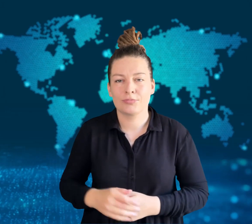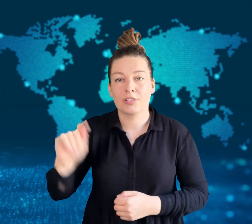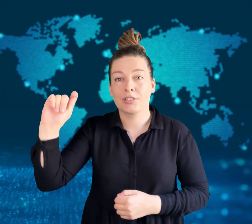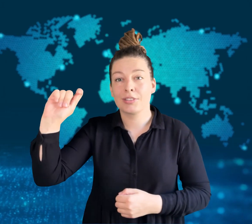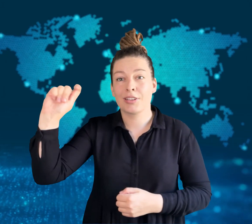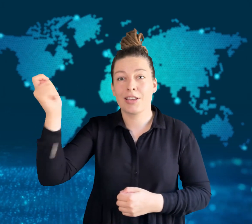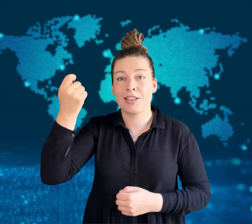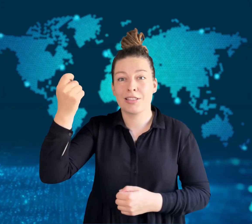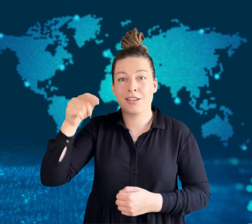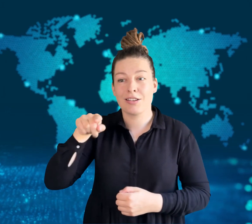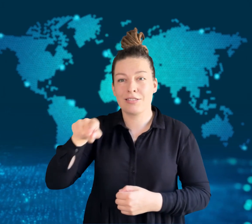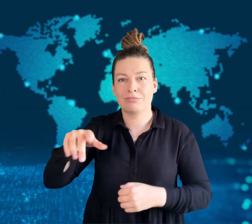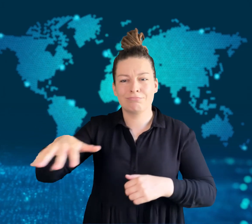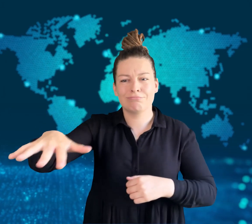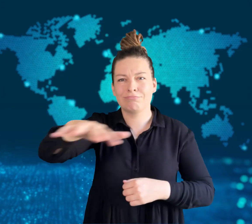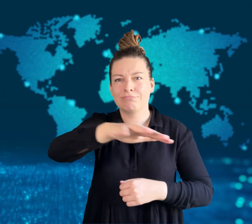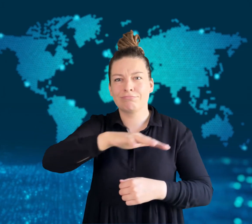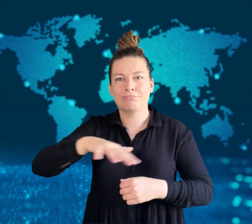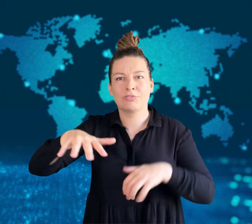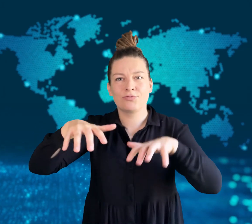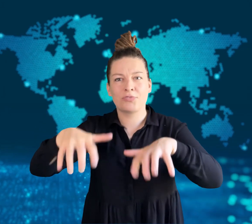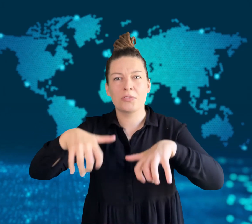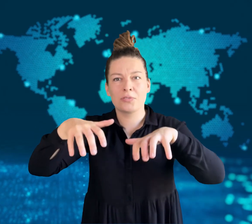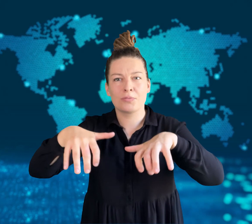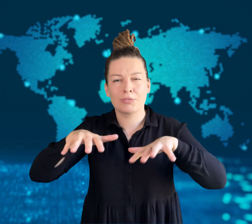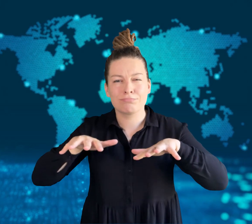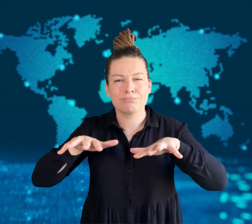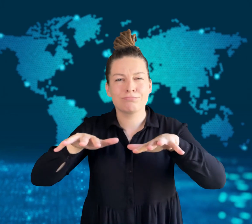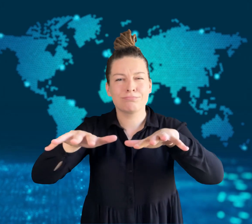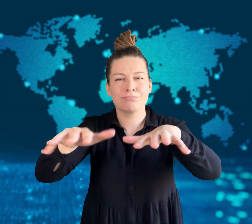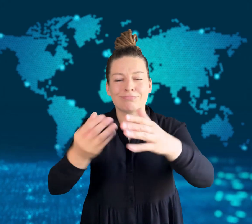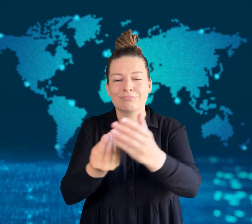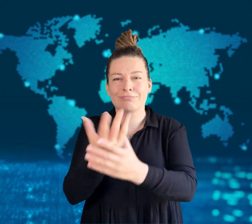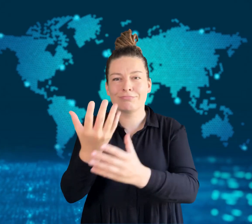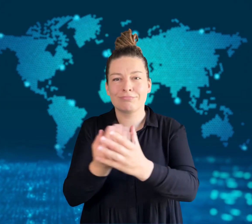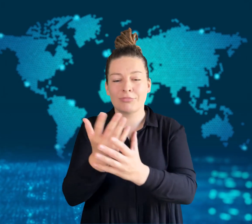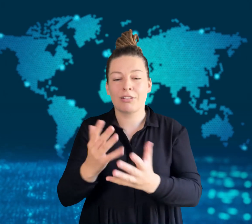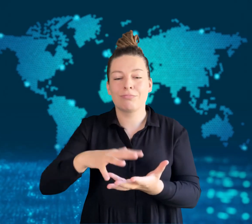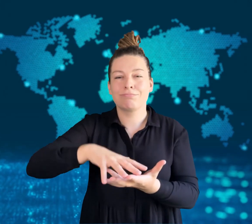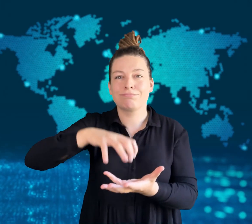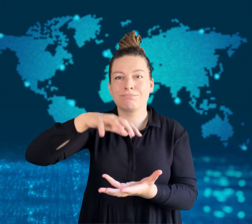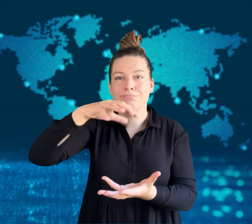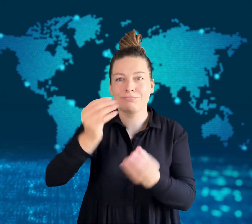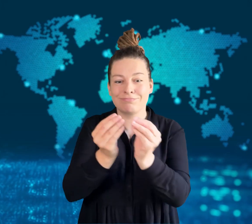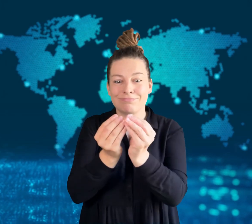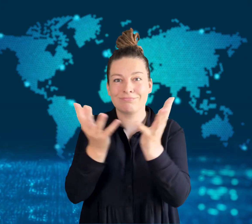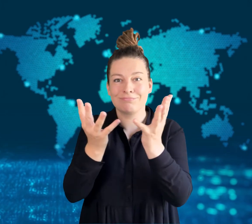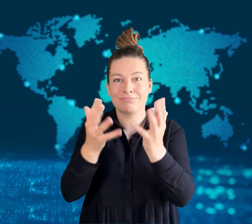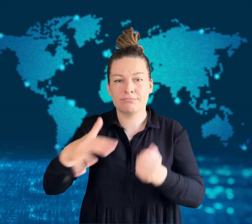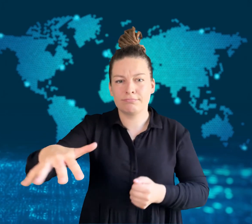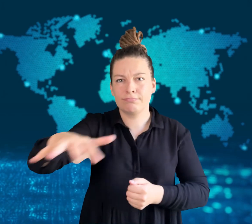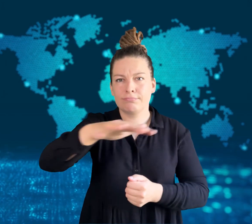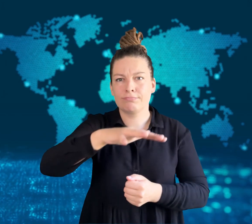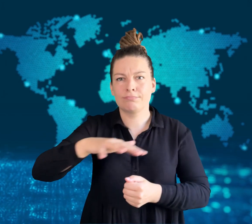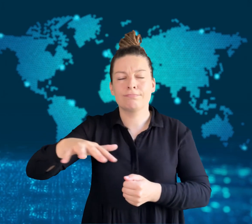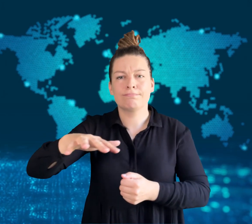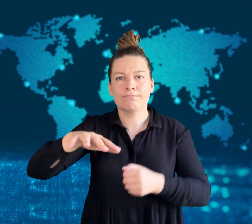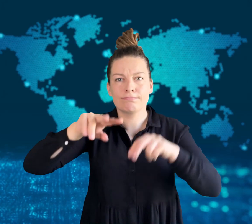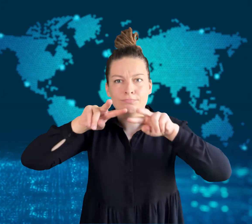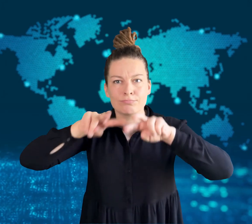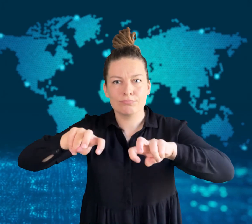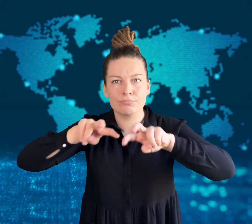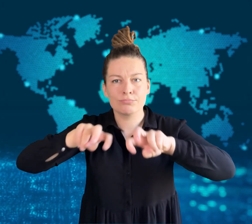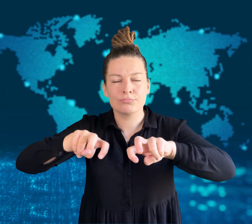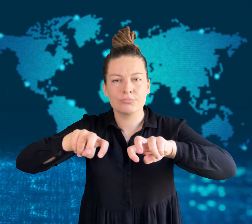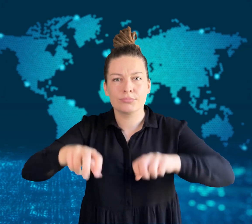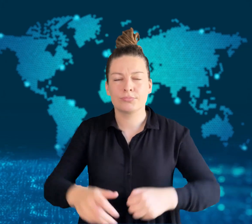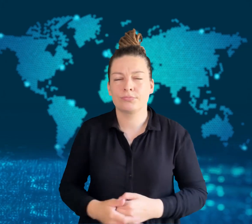Investigation on pineapple farm